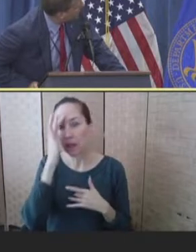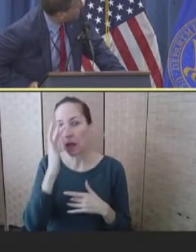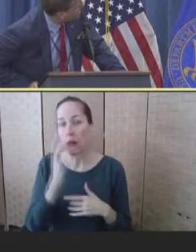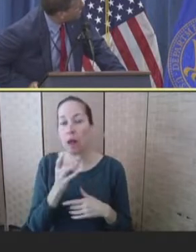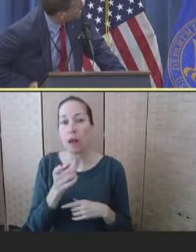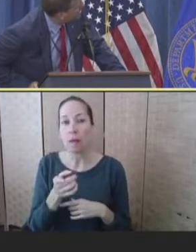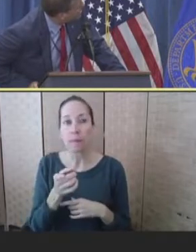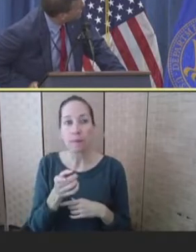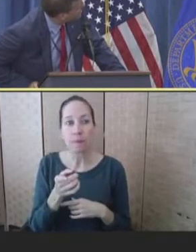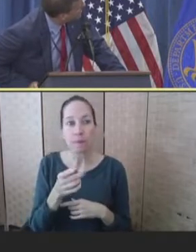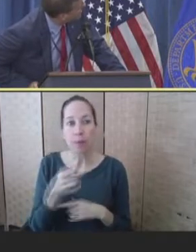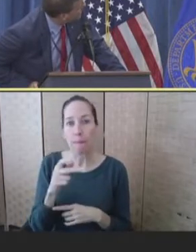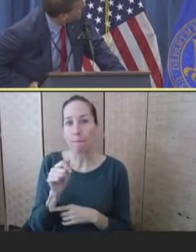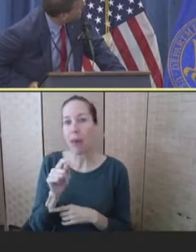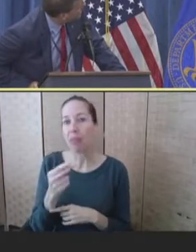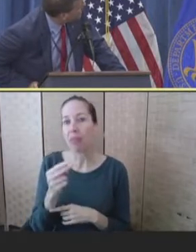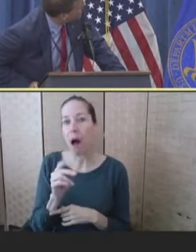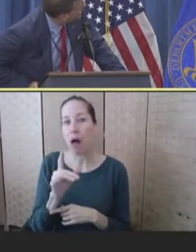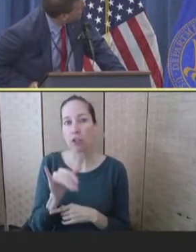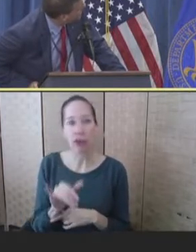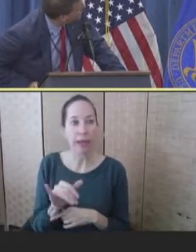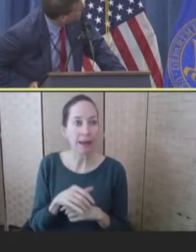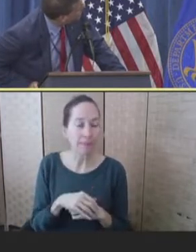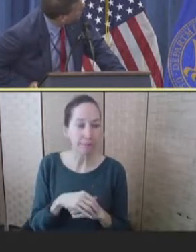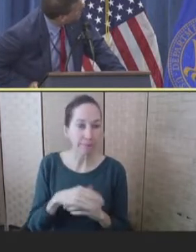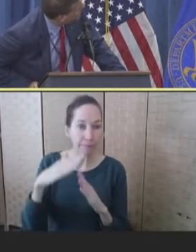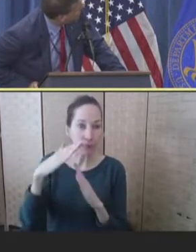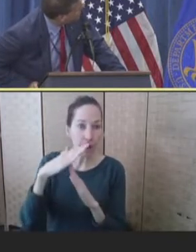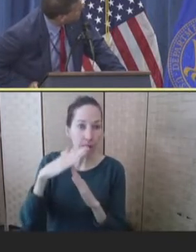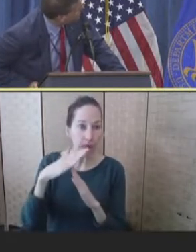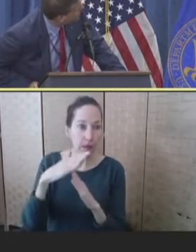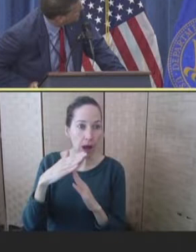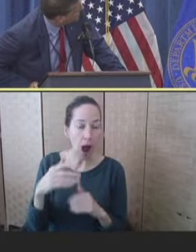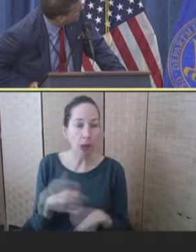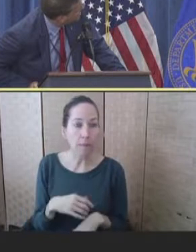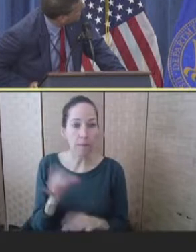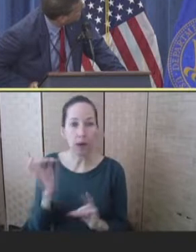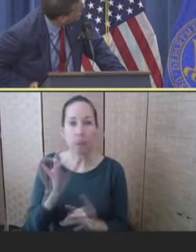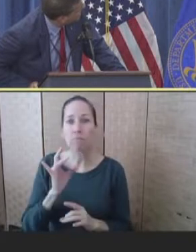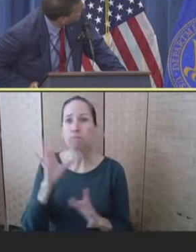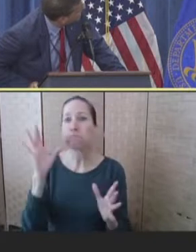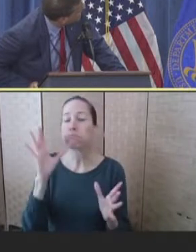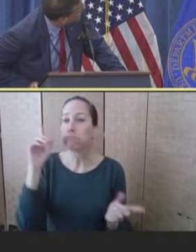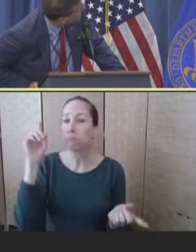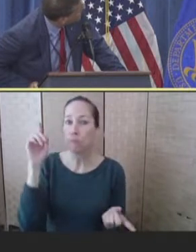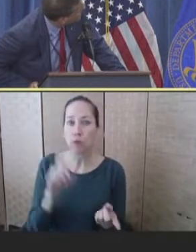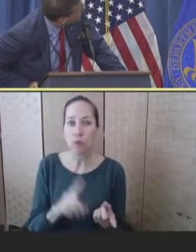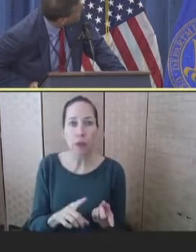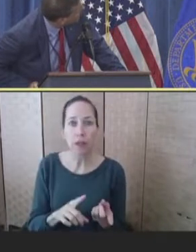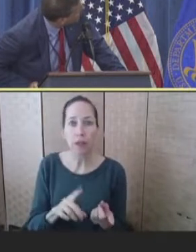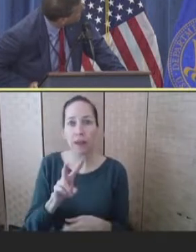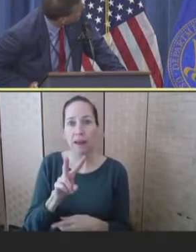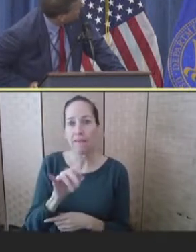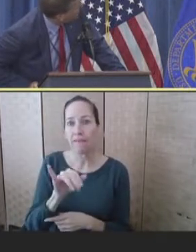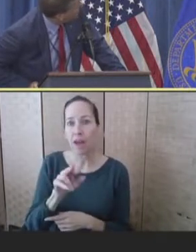So, what you're seeing up on the top is we saw a dramatic significant reduction in virus titer in the lungs of these mice.